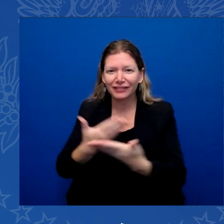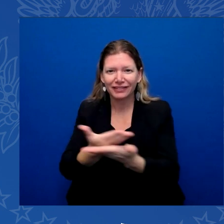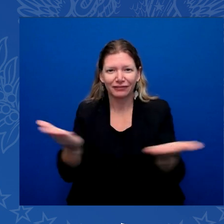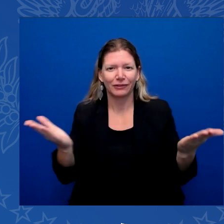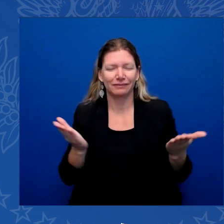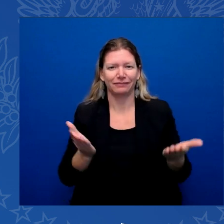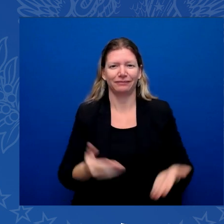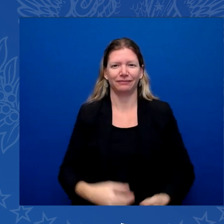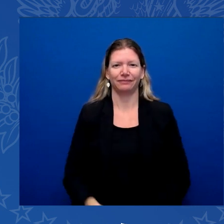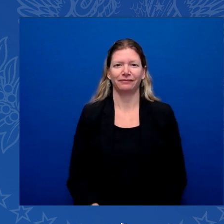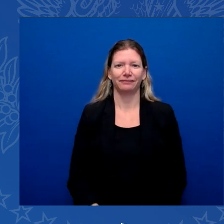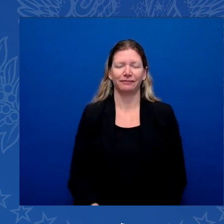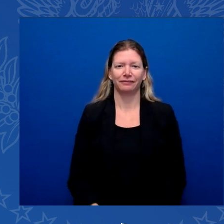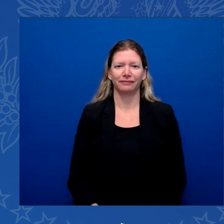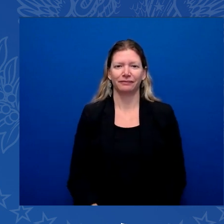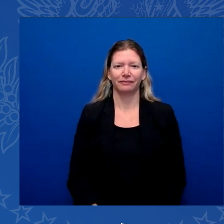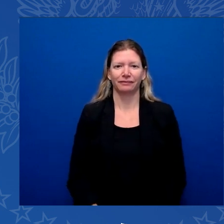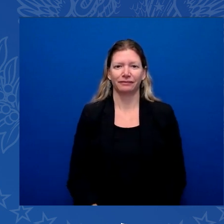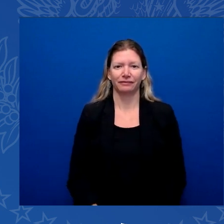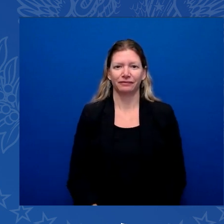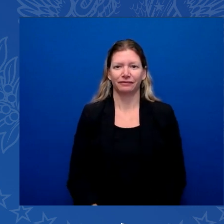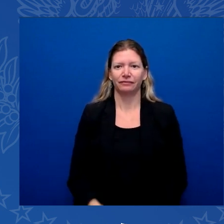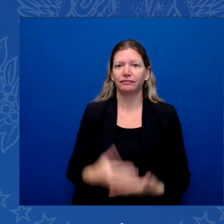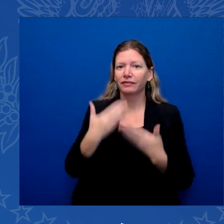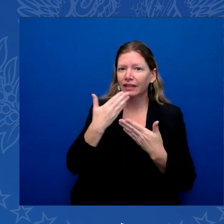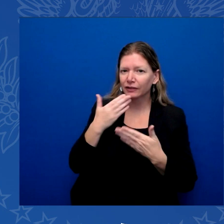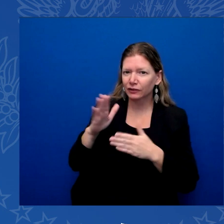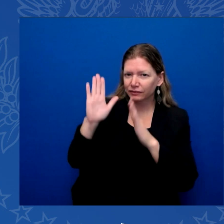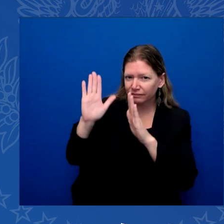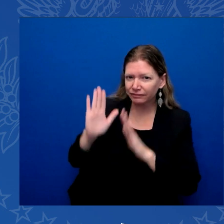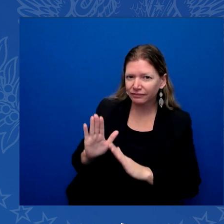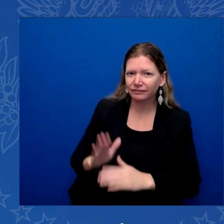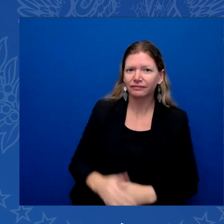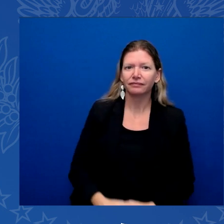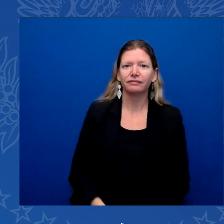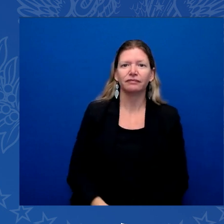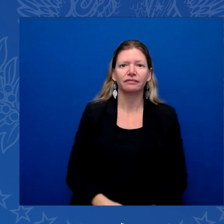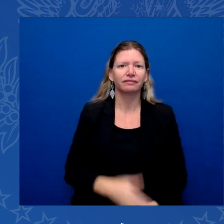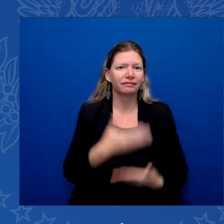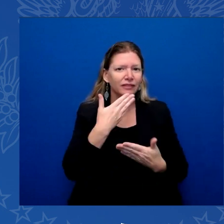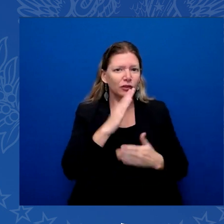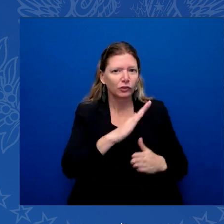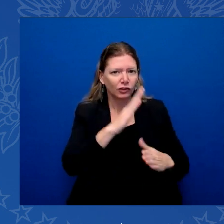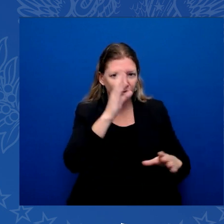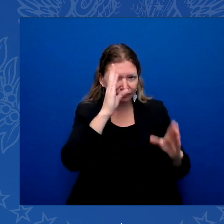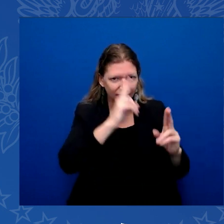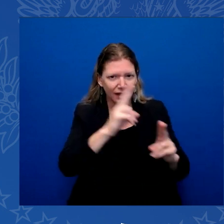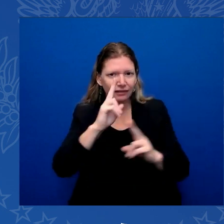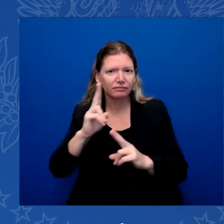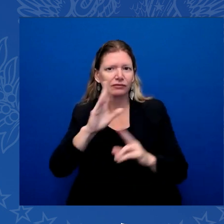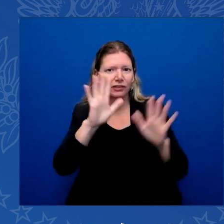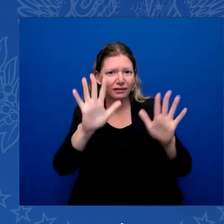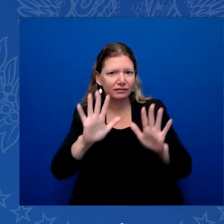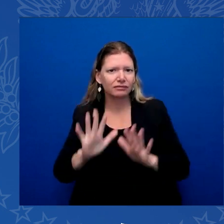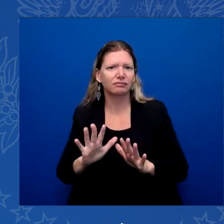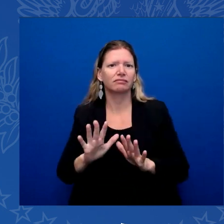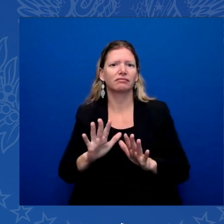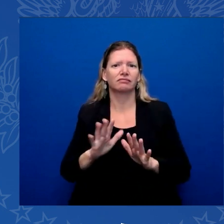Moderator: Thank you, your Highnesses and your Excellencies, for launching the landmark India-Middle East-Europe Economic Corridor.